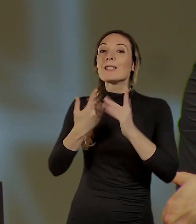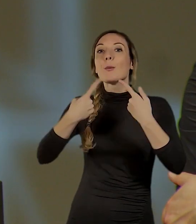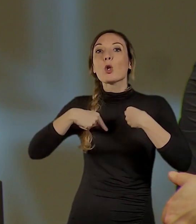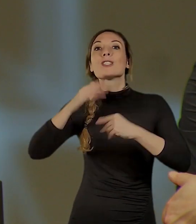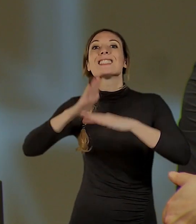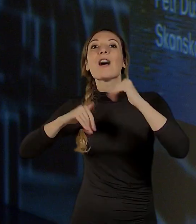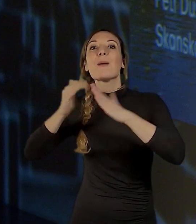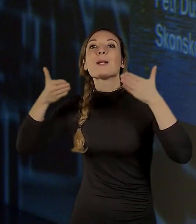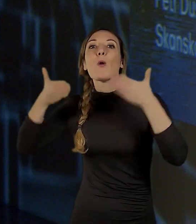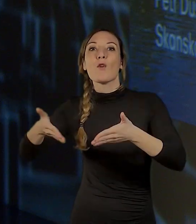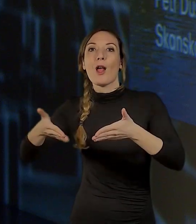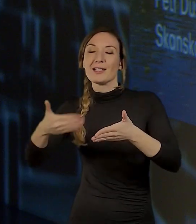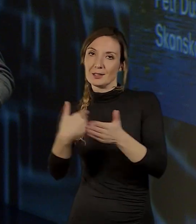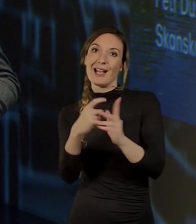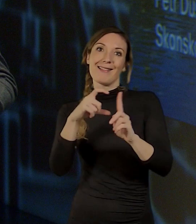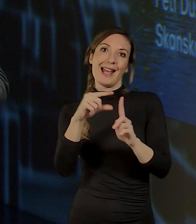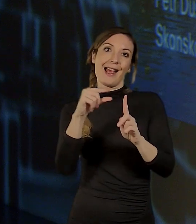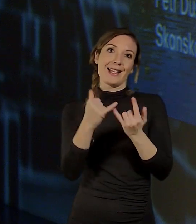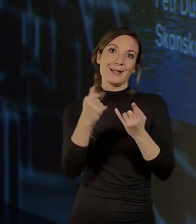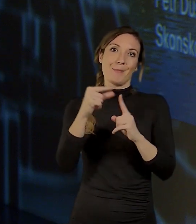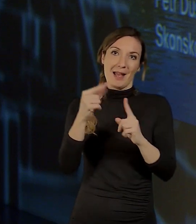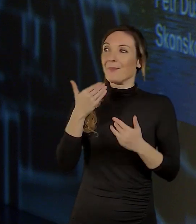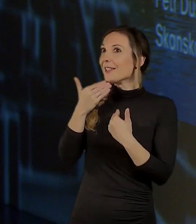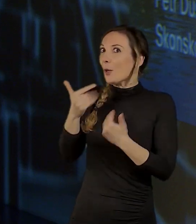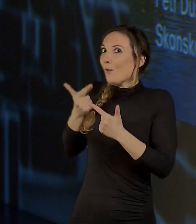First, just a note about parking.